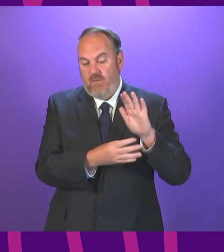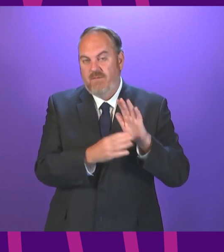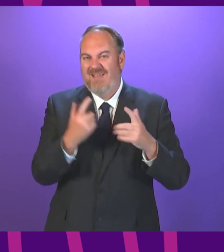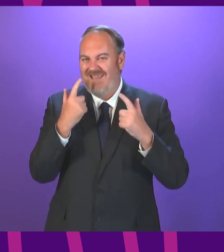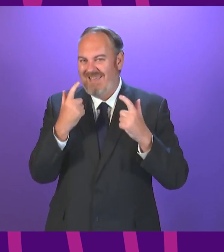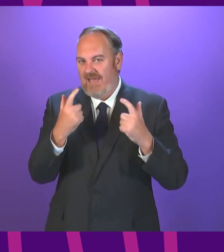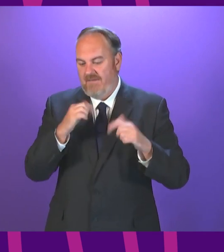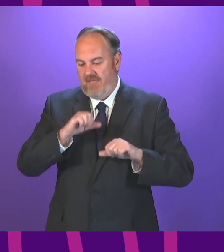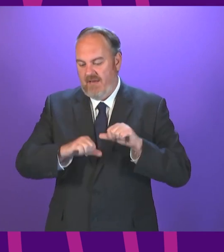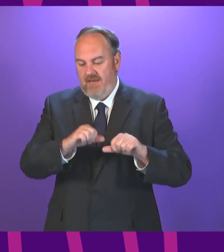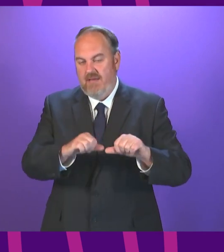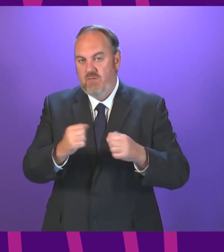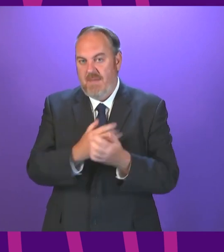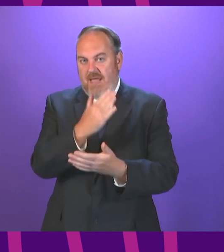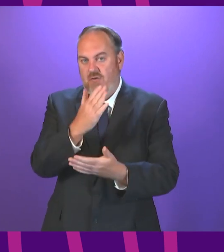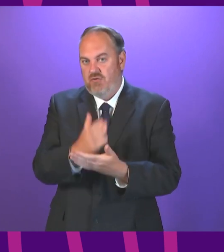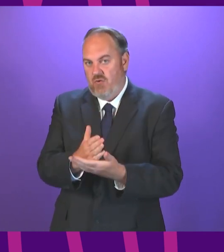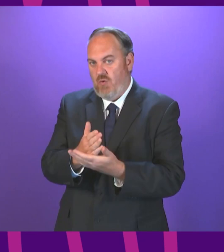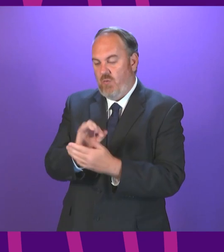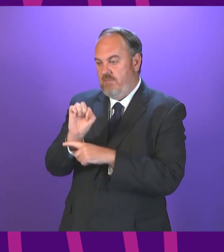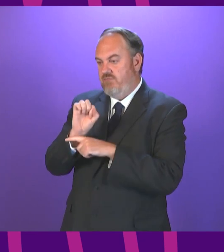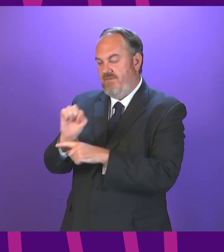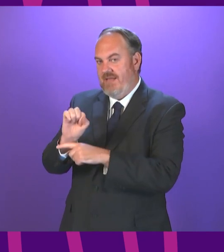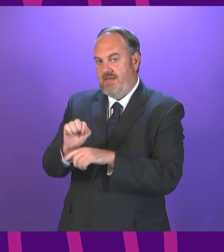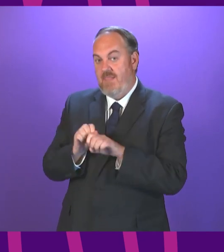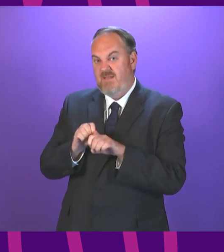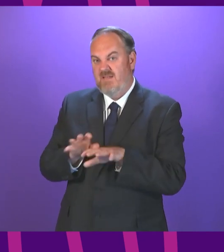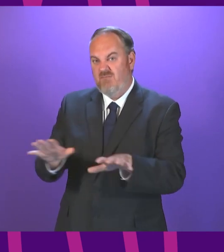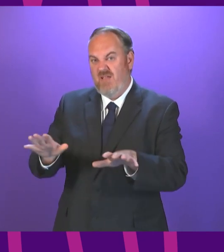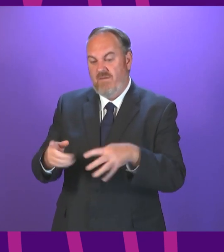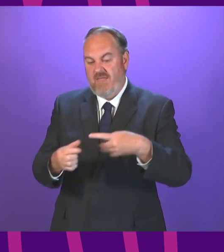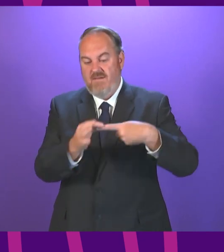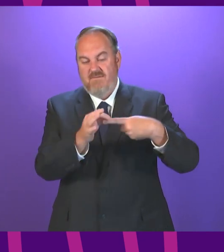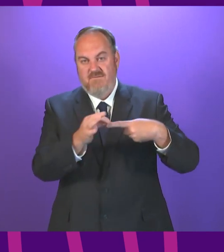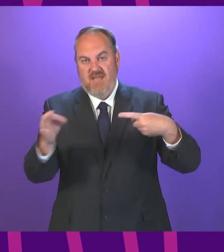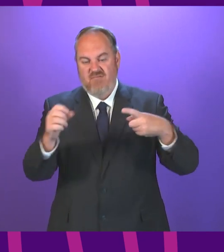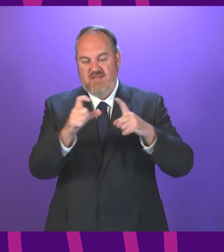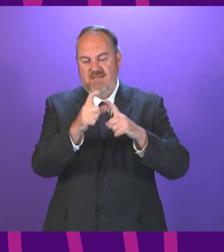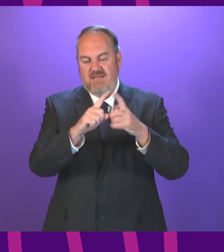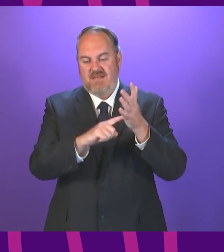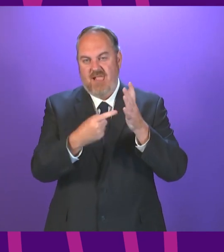from the delta variant. I will also confirm that certain mitigations, such as the mandatory wearing